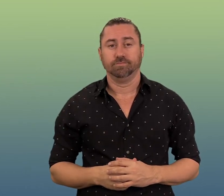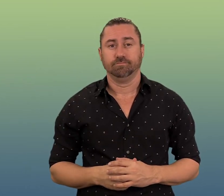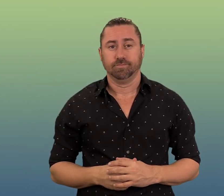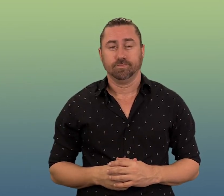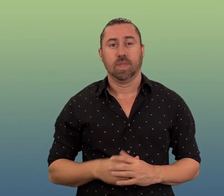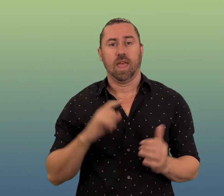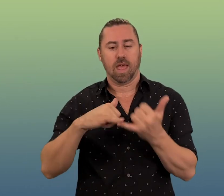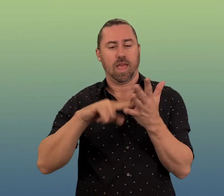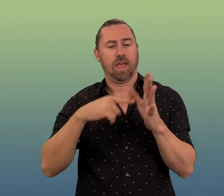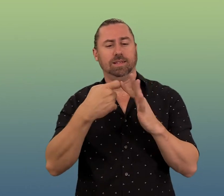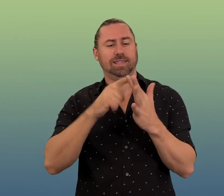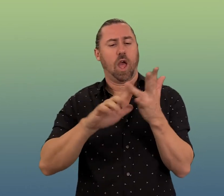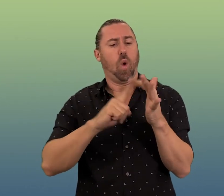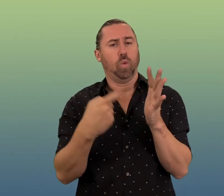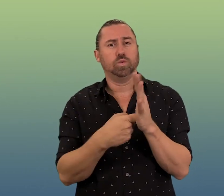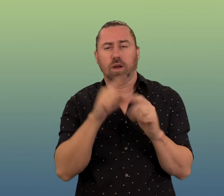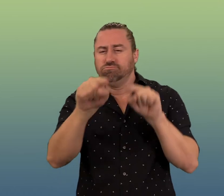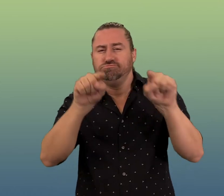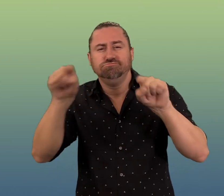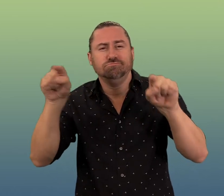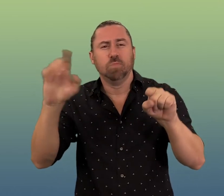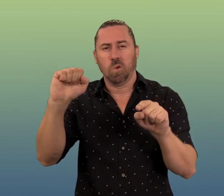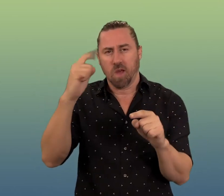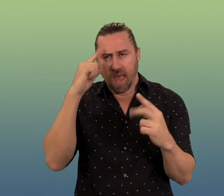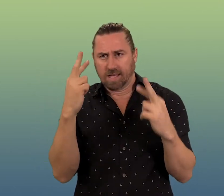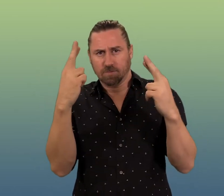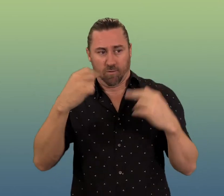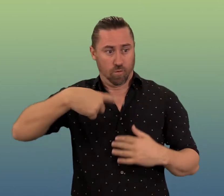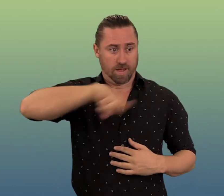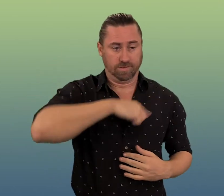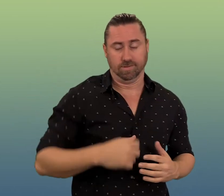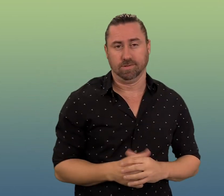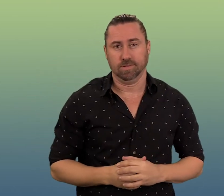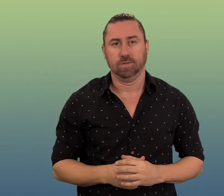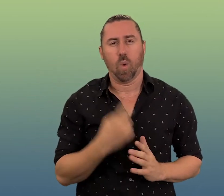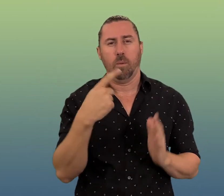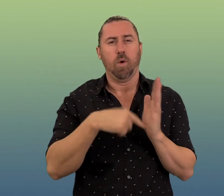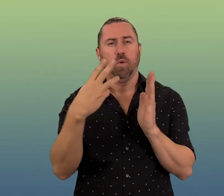One point three. Stakeholder expectations. One point three point one,